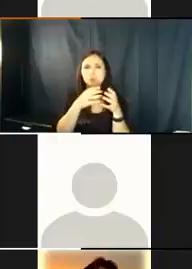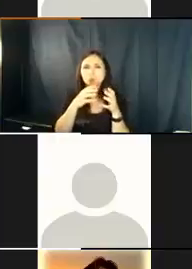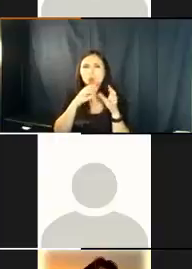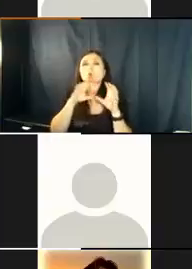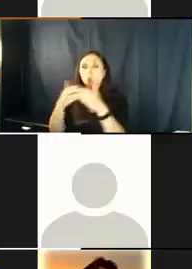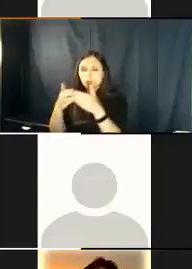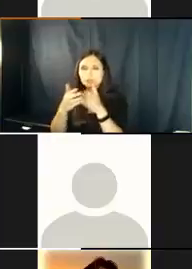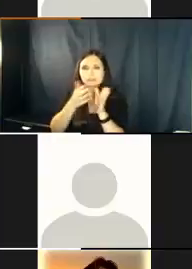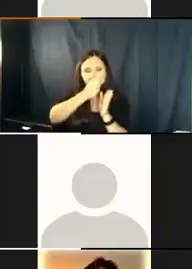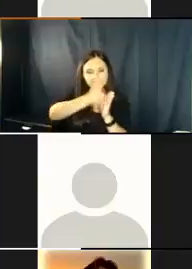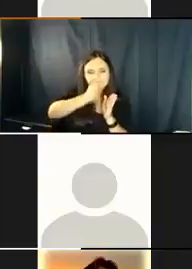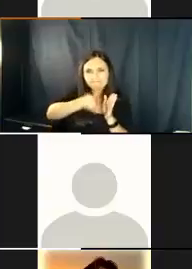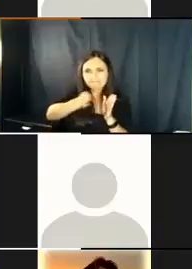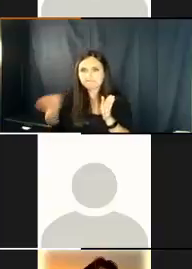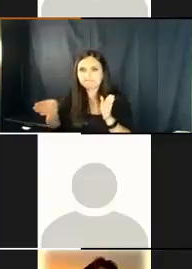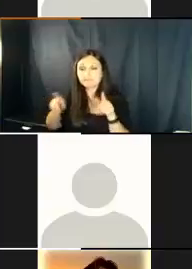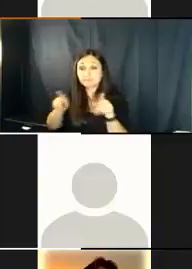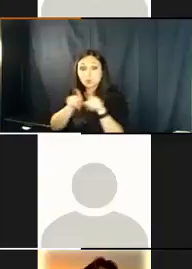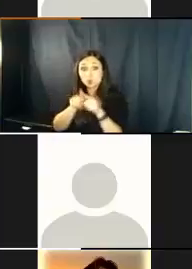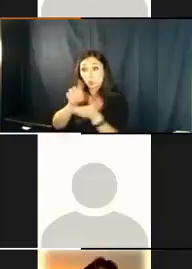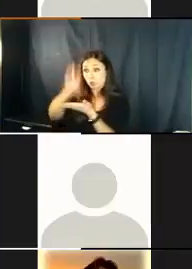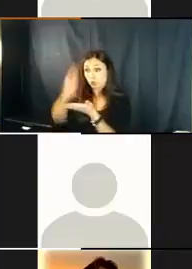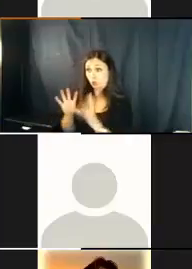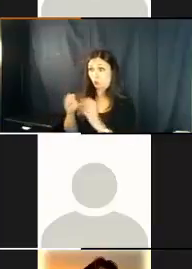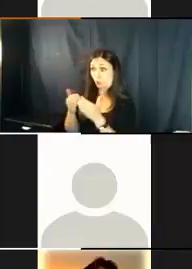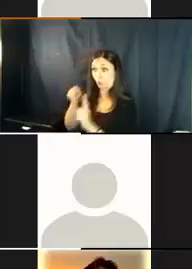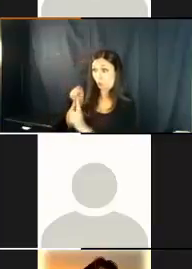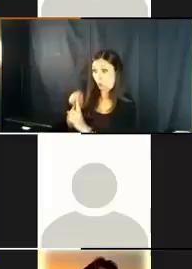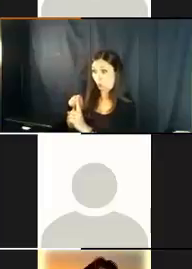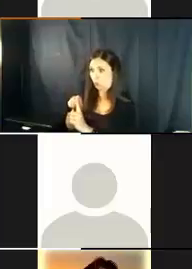course, and even in a student course, you don't have to go from 1 to 10 in that order